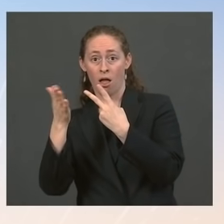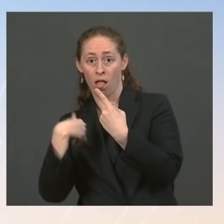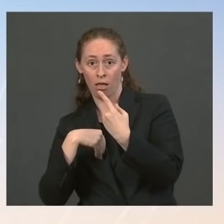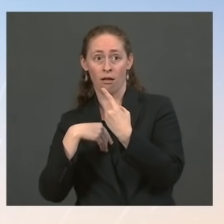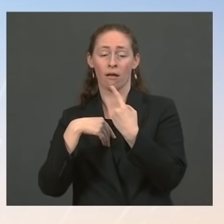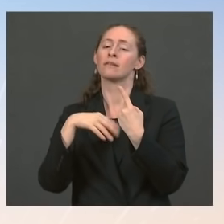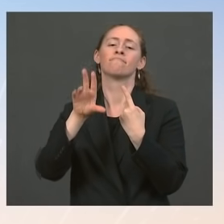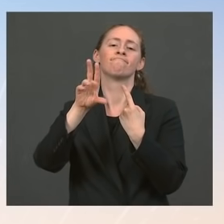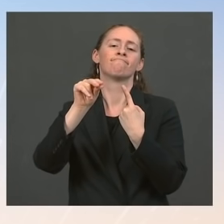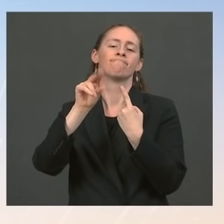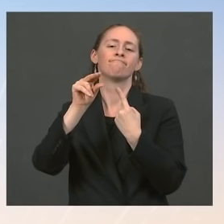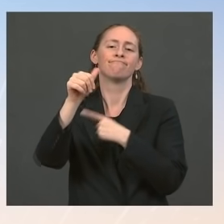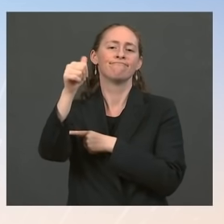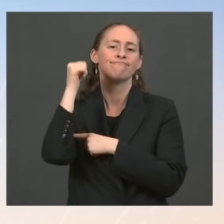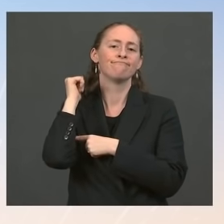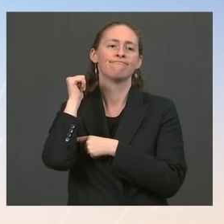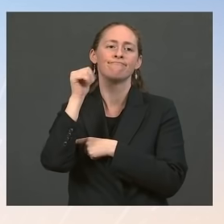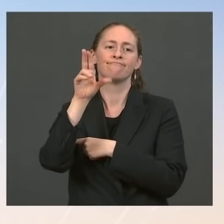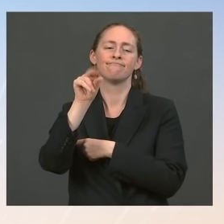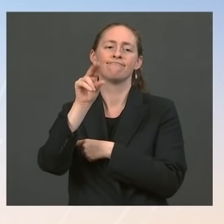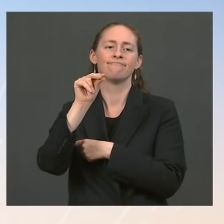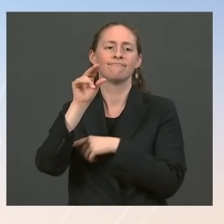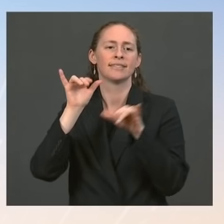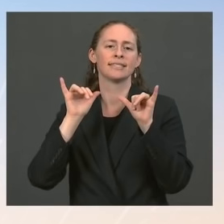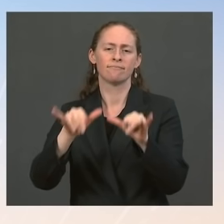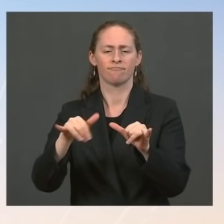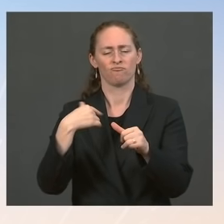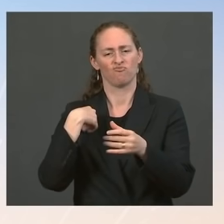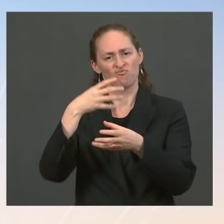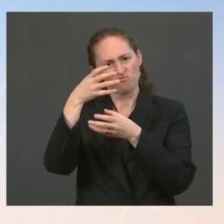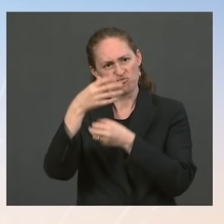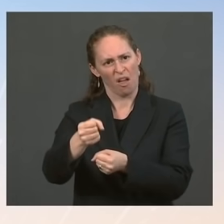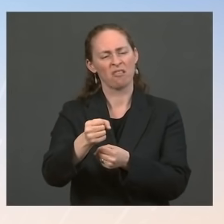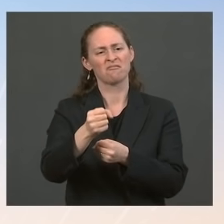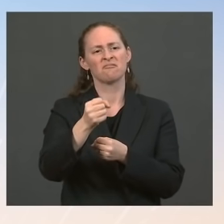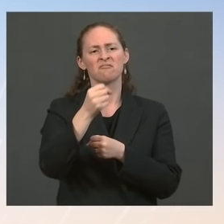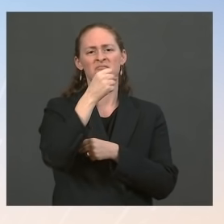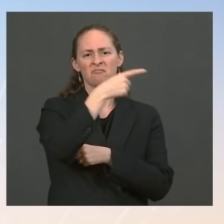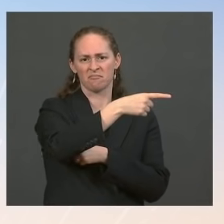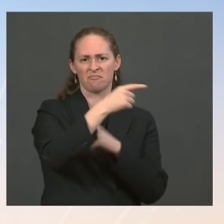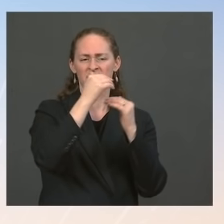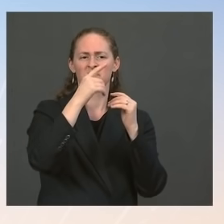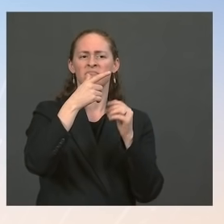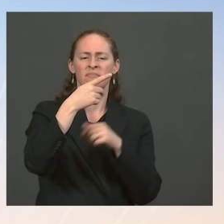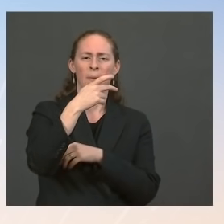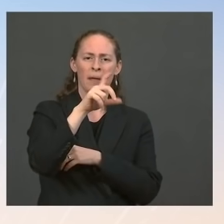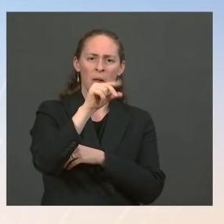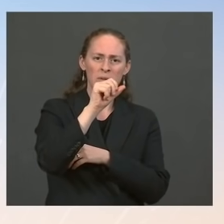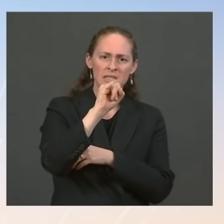We certainly trust the Speaker. We trust Leader Schumer. And we're obviously -- the President is playing his role